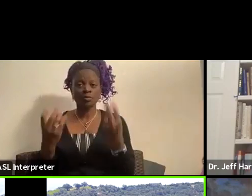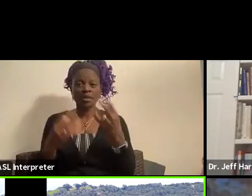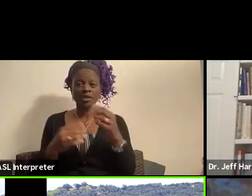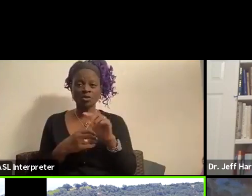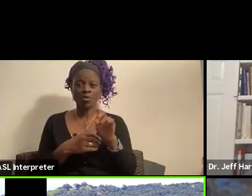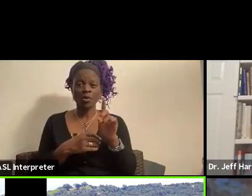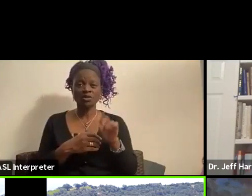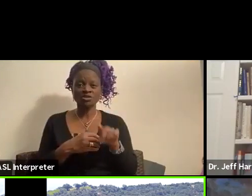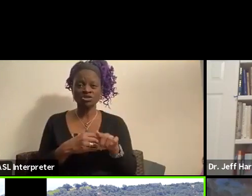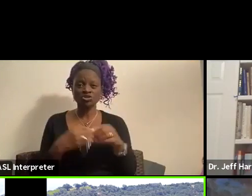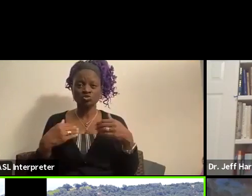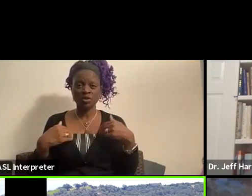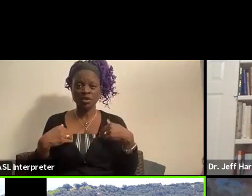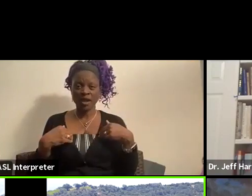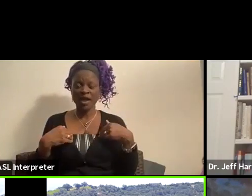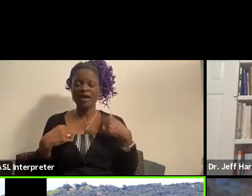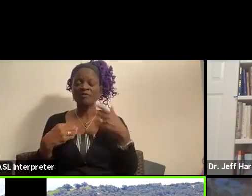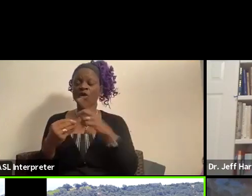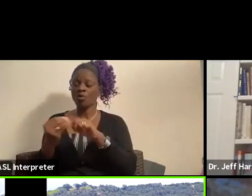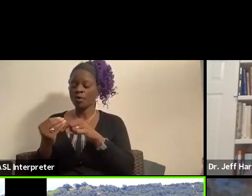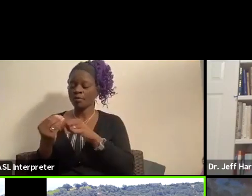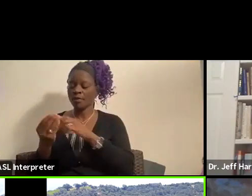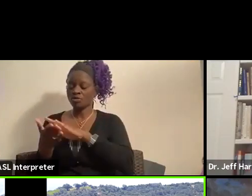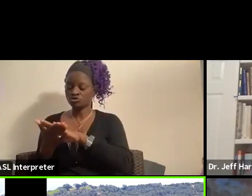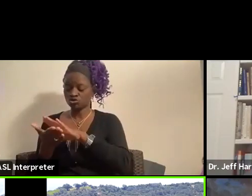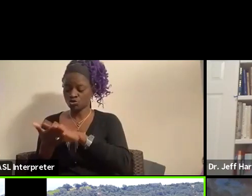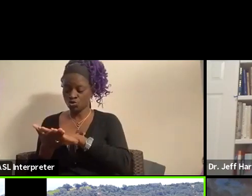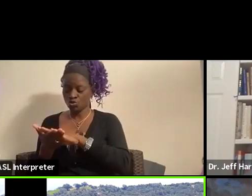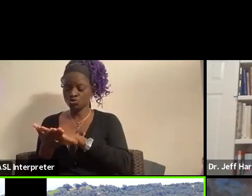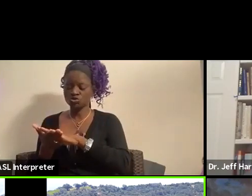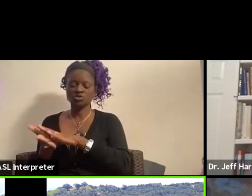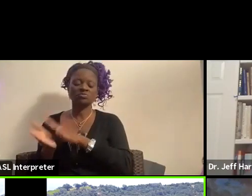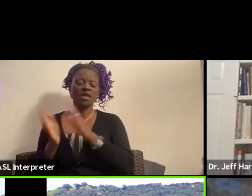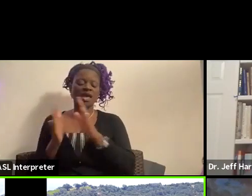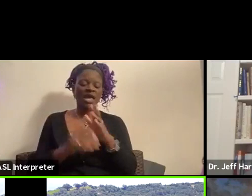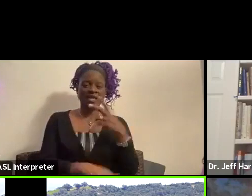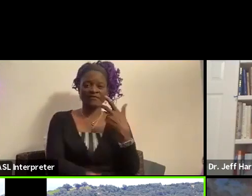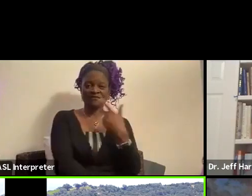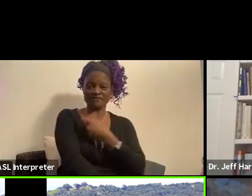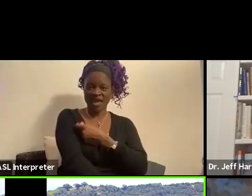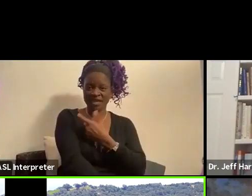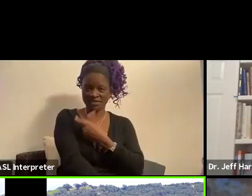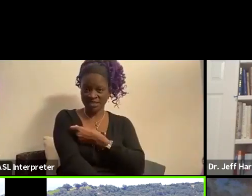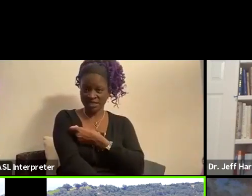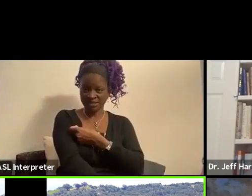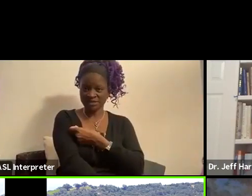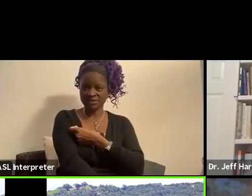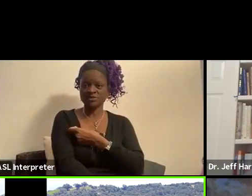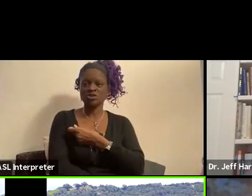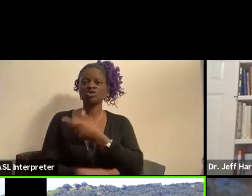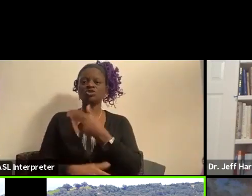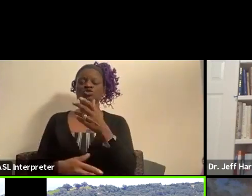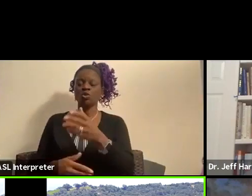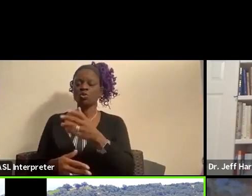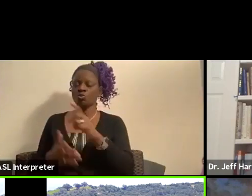schools and a number about vaccines in general. And we'll take the schools ones first.